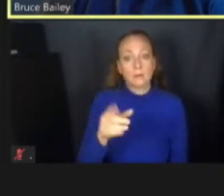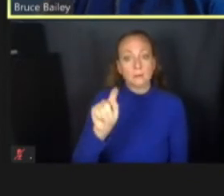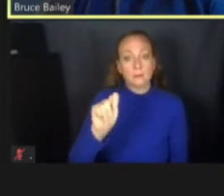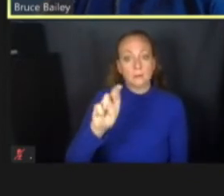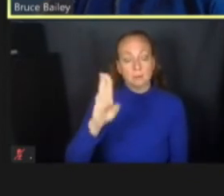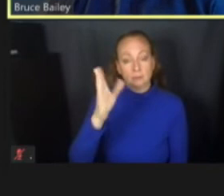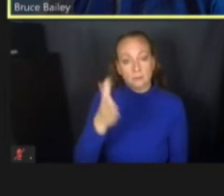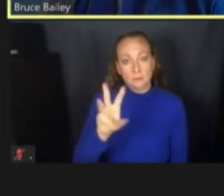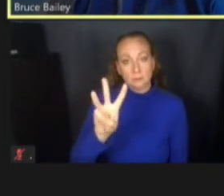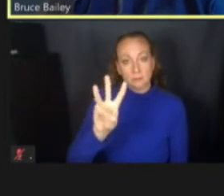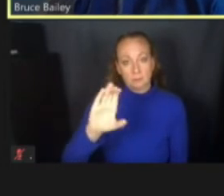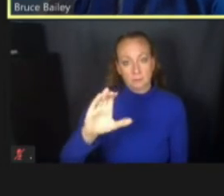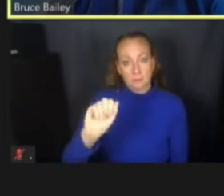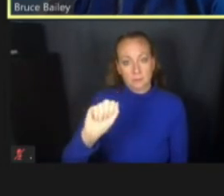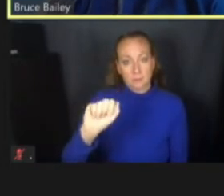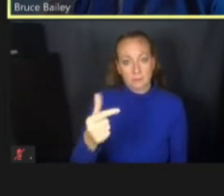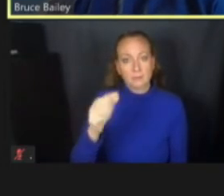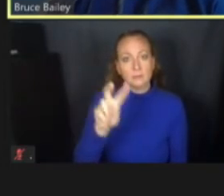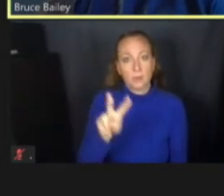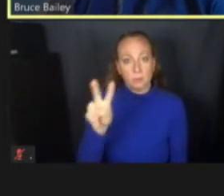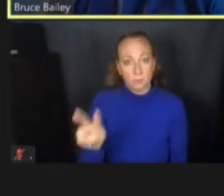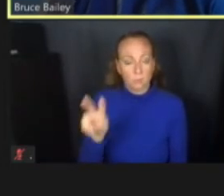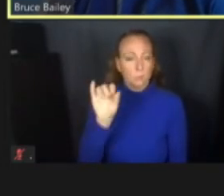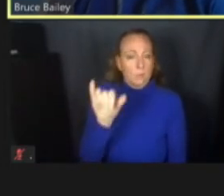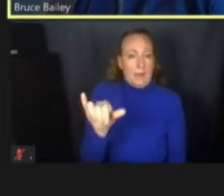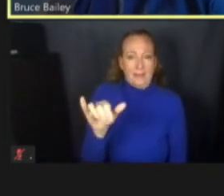for whatever the last current that version is.